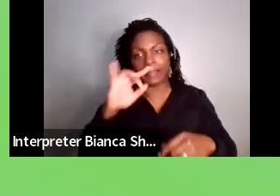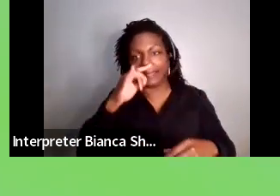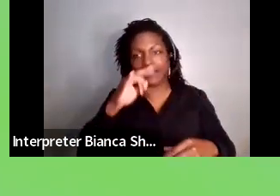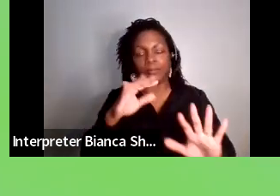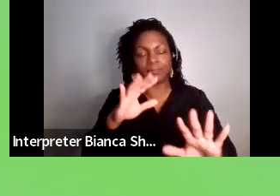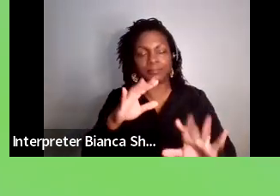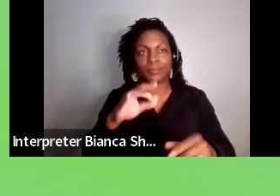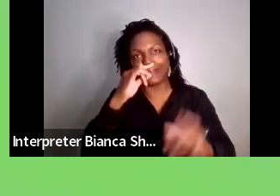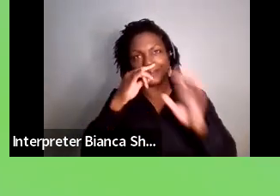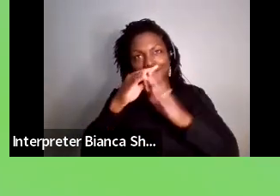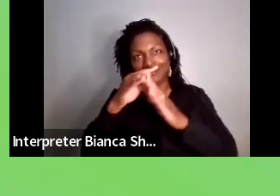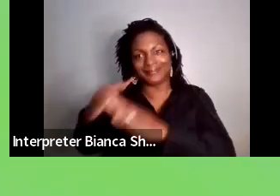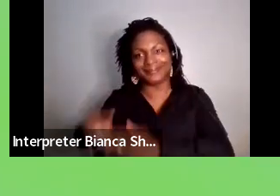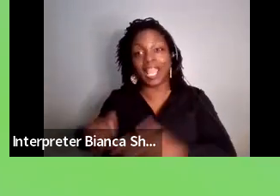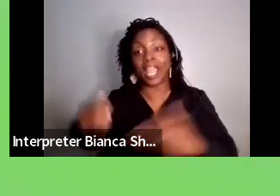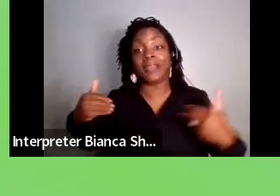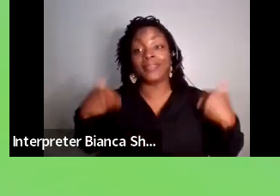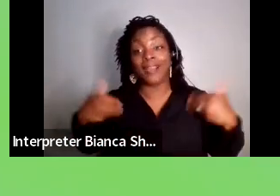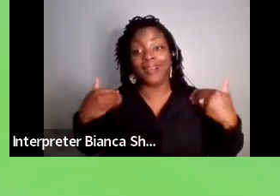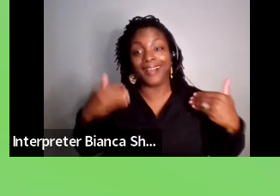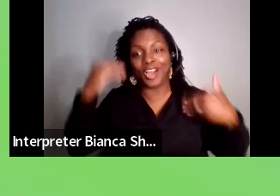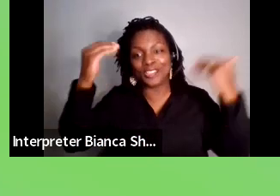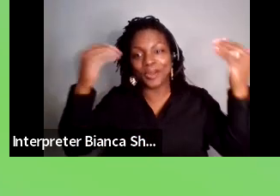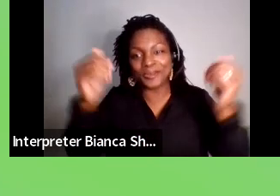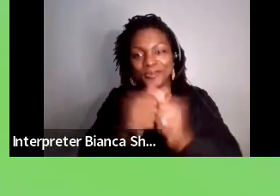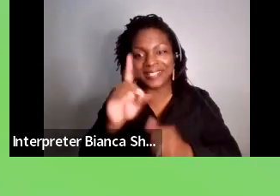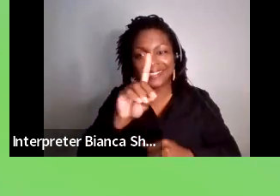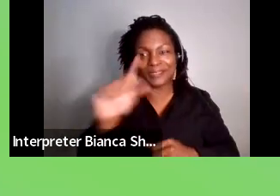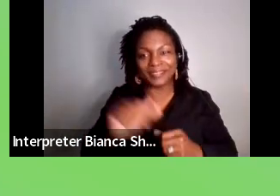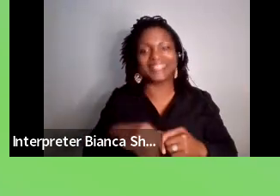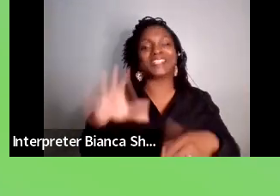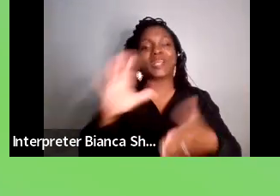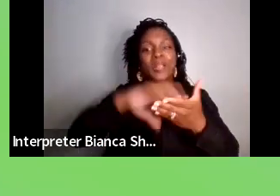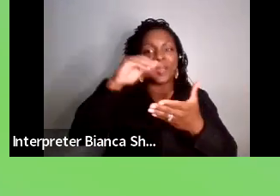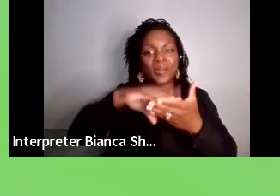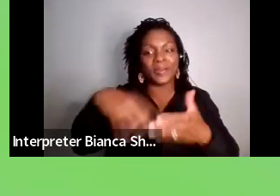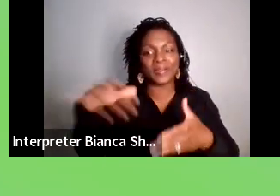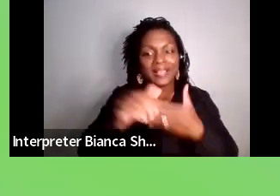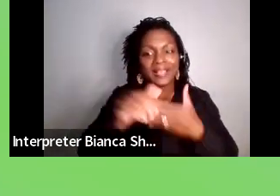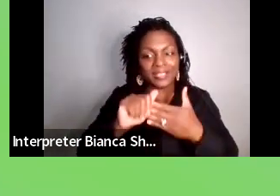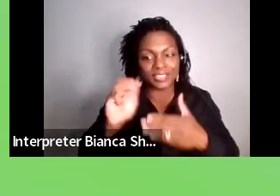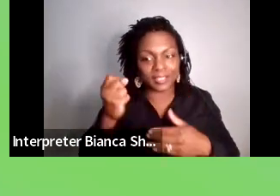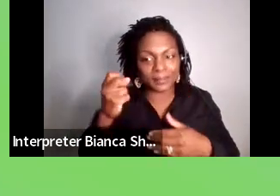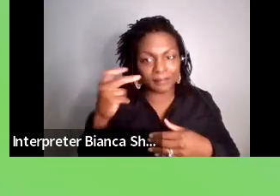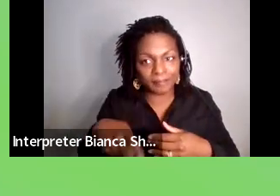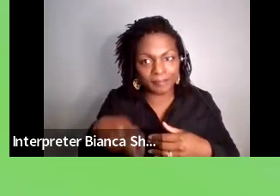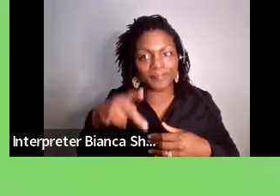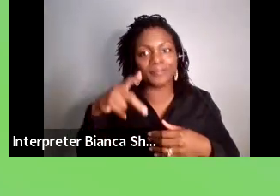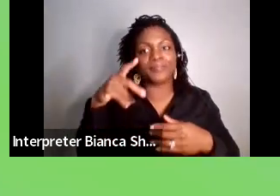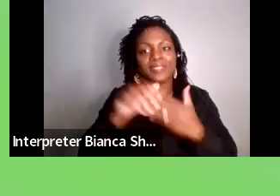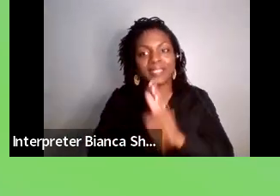Its own with disabilities. to learn leadership skills and is the advocacy skills.